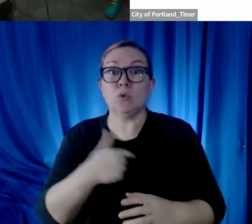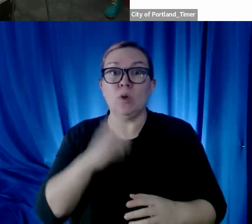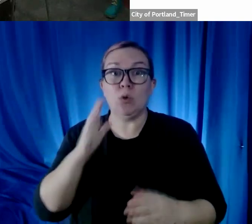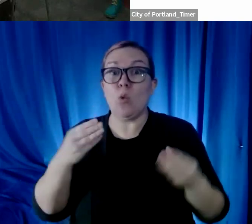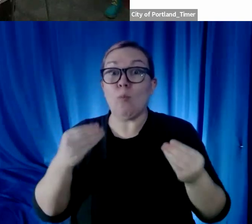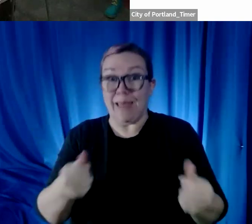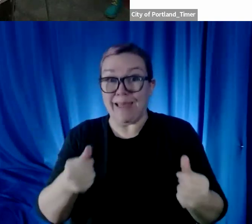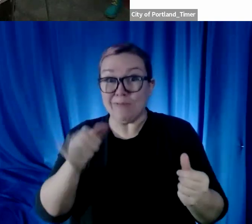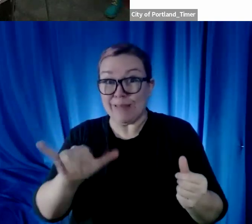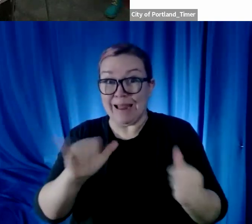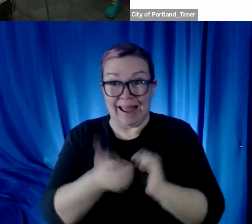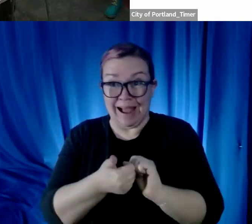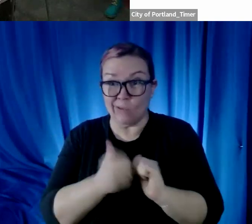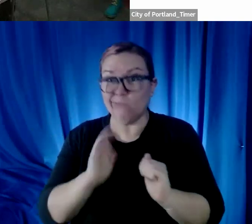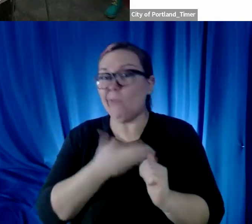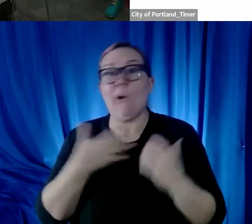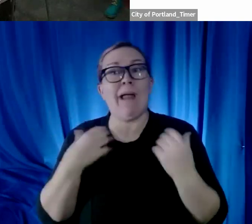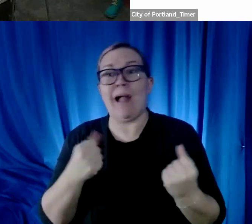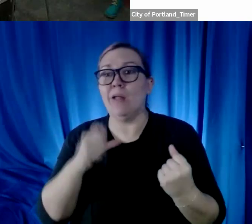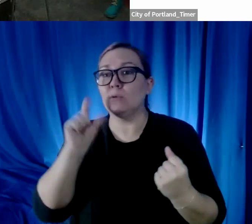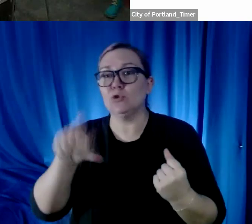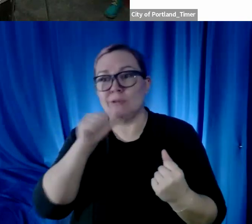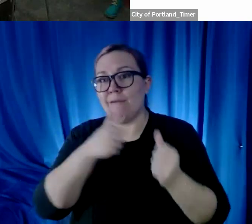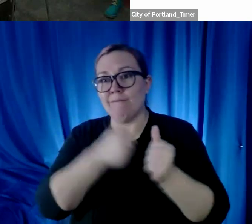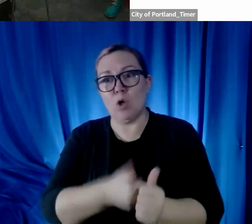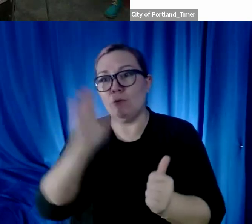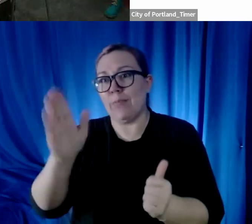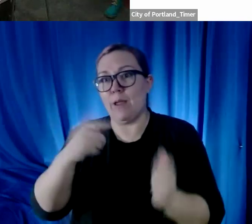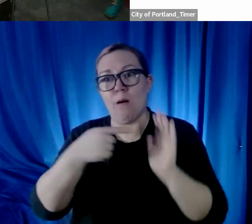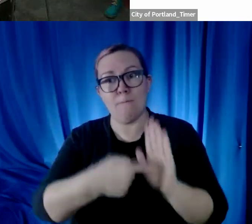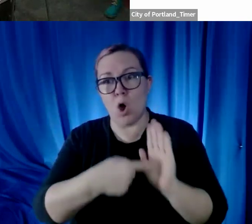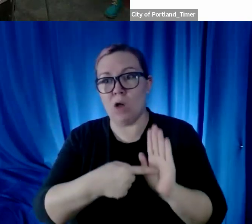We should not follow their model of austerity. It's a path toward further ruin.